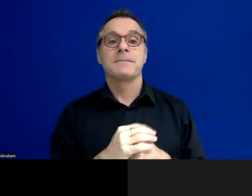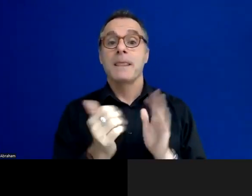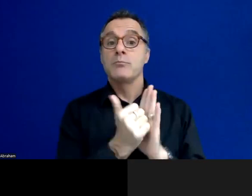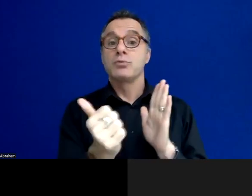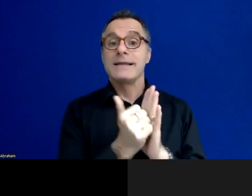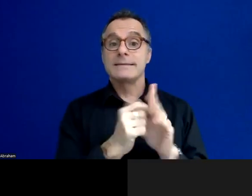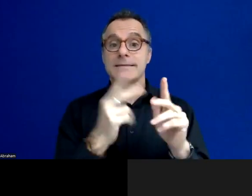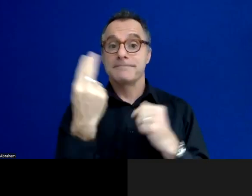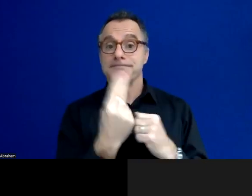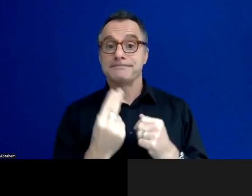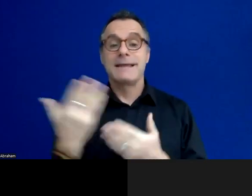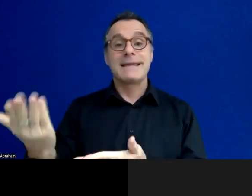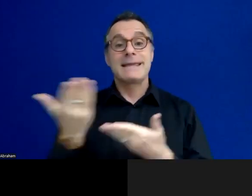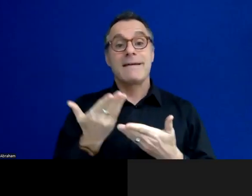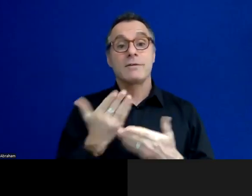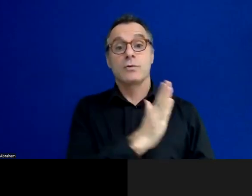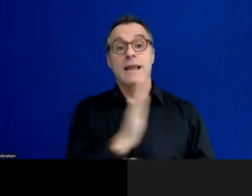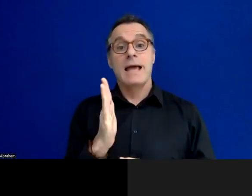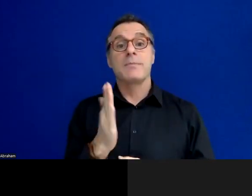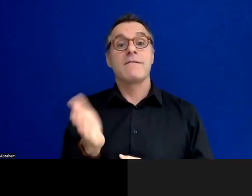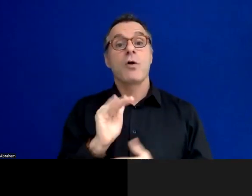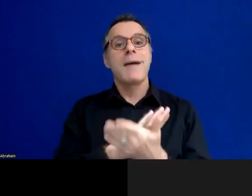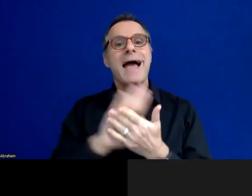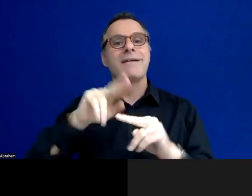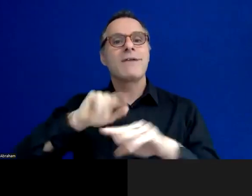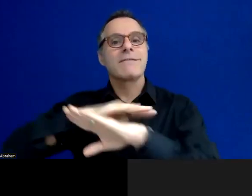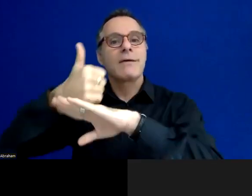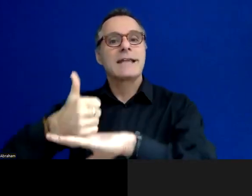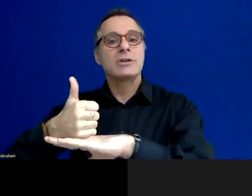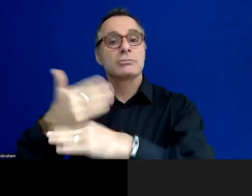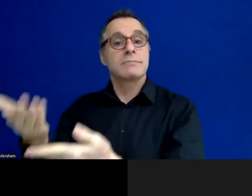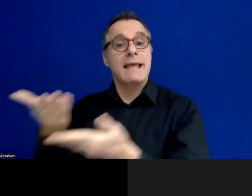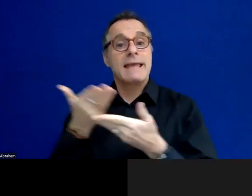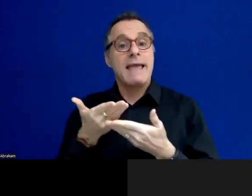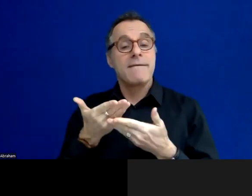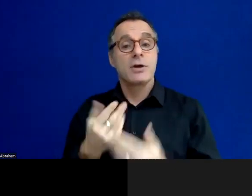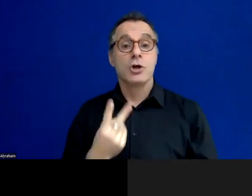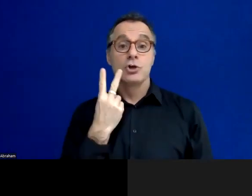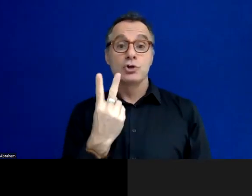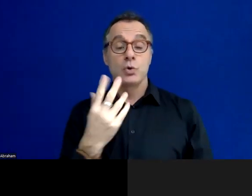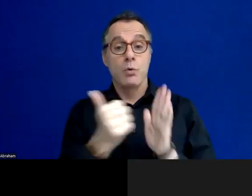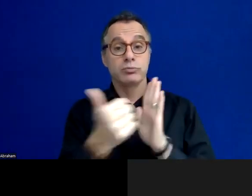Frank Foundation and, actually, two I think of the prints were recently on display at the Dove